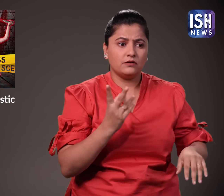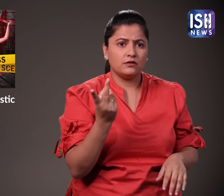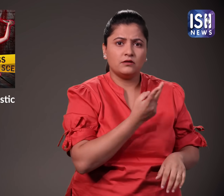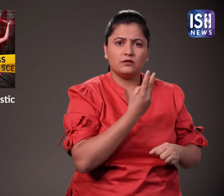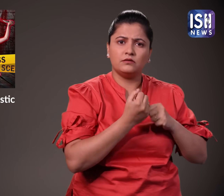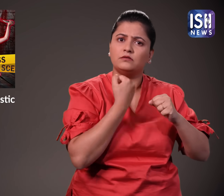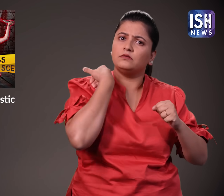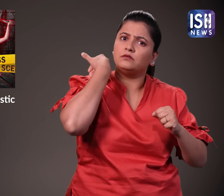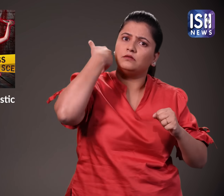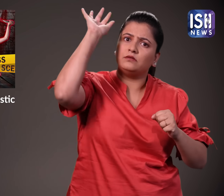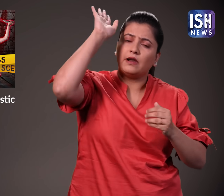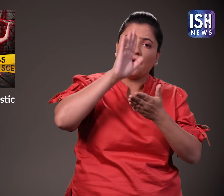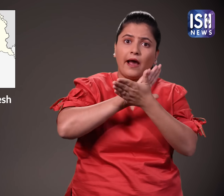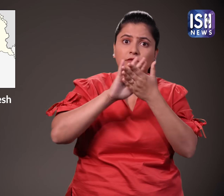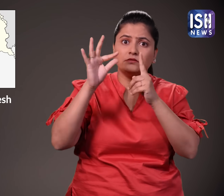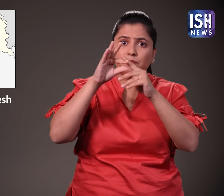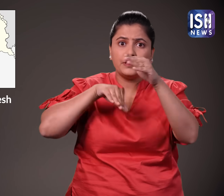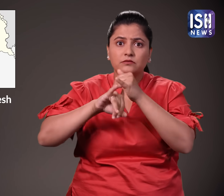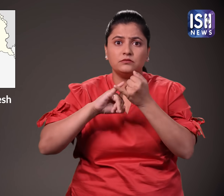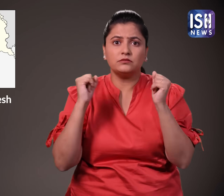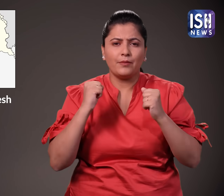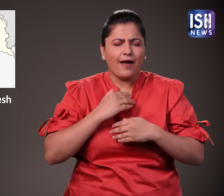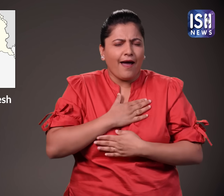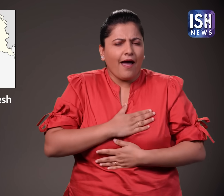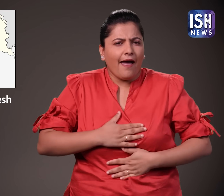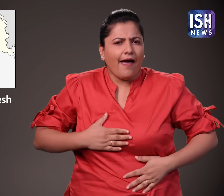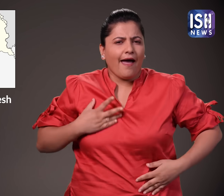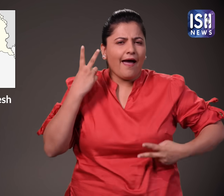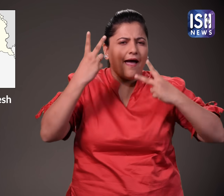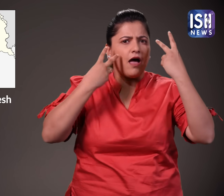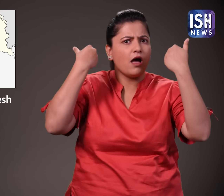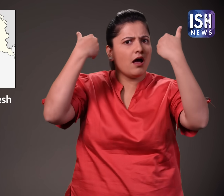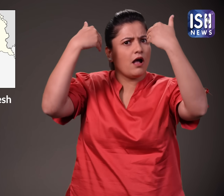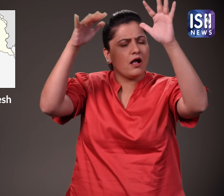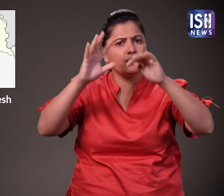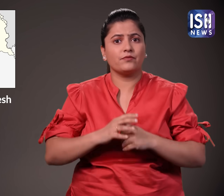Muskan and Sahil then left for Shimla in Himachal Pradesh.